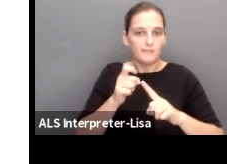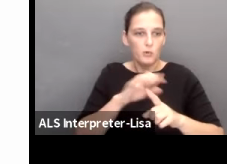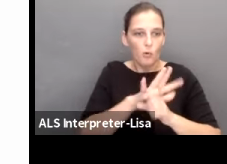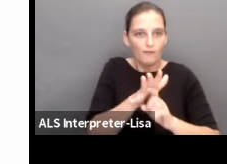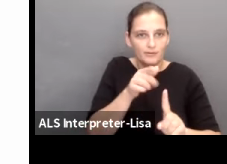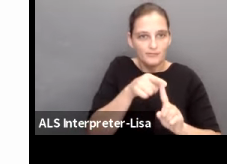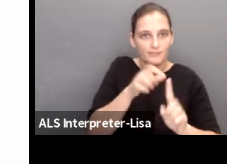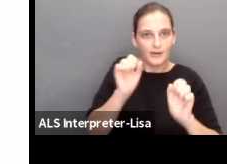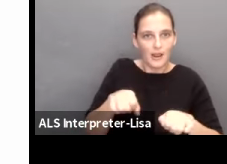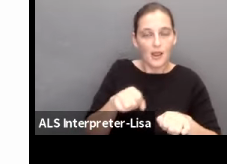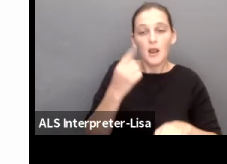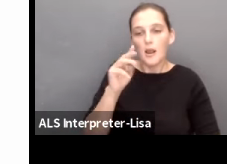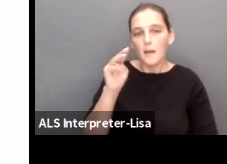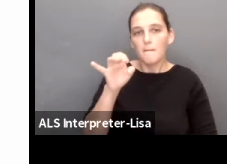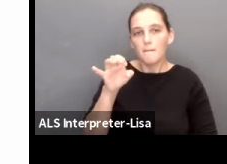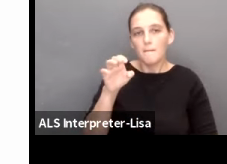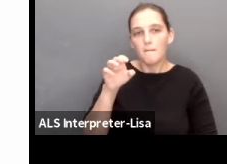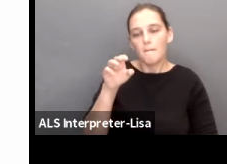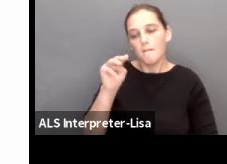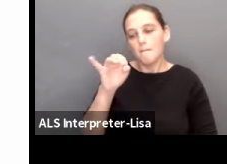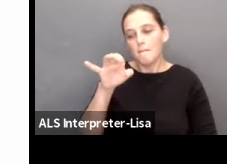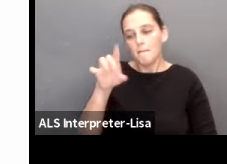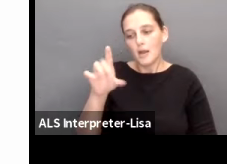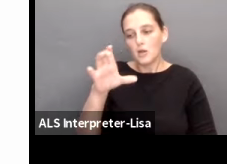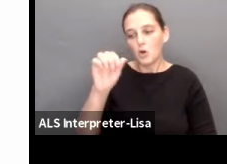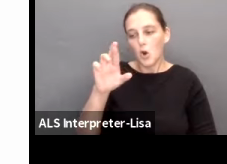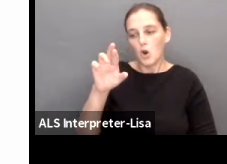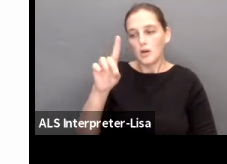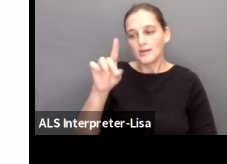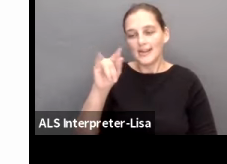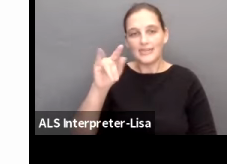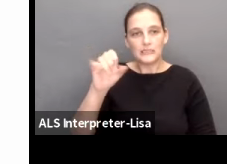rare, something that we see when people have an inflammatory reaction.